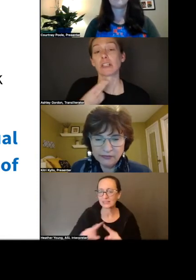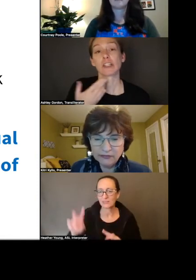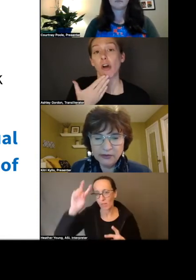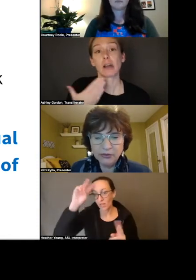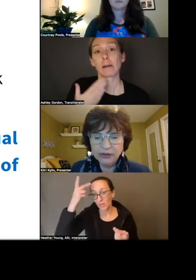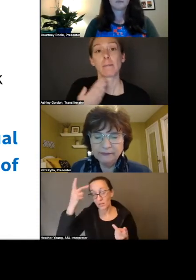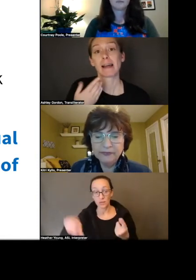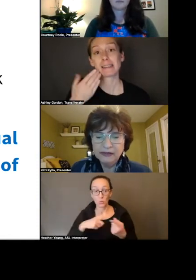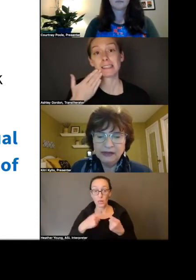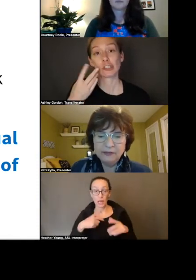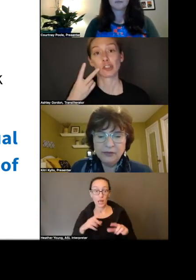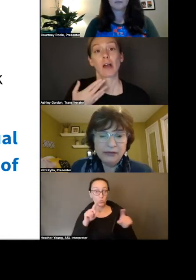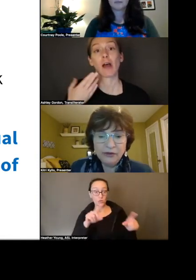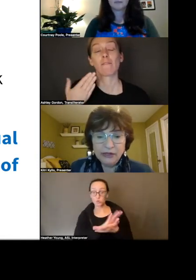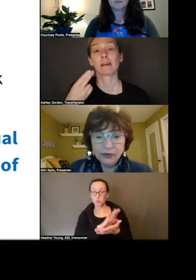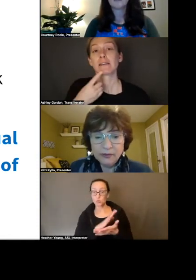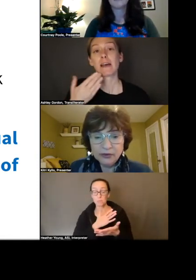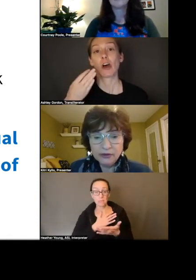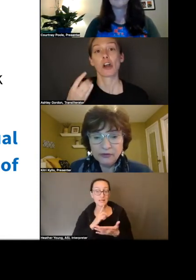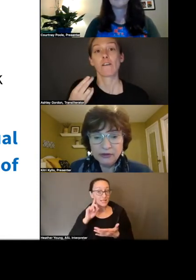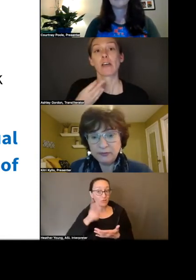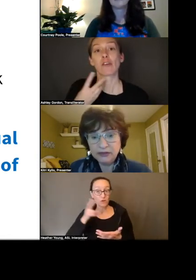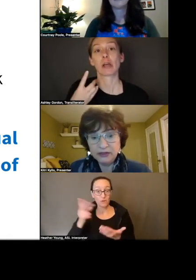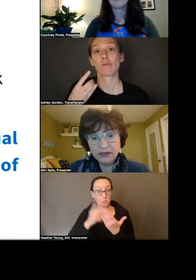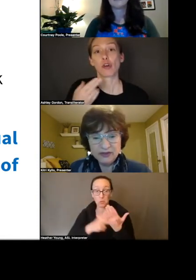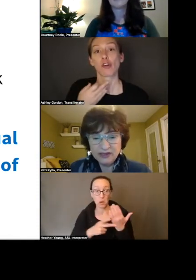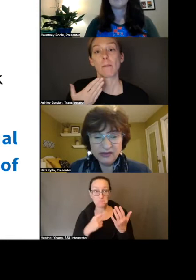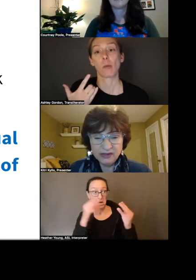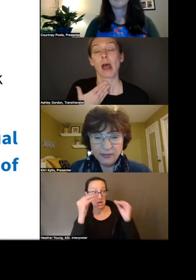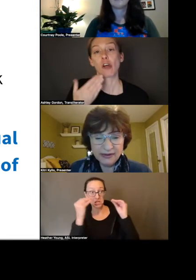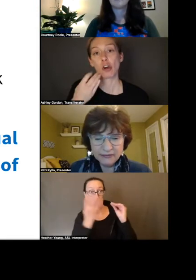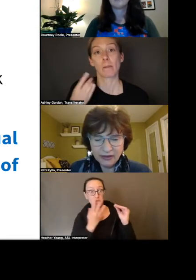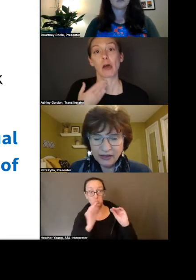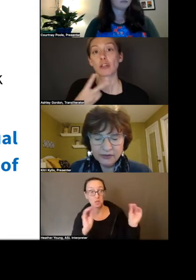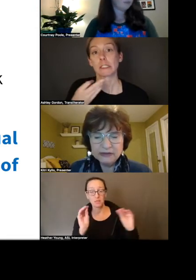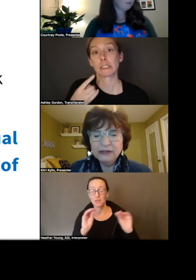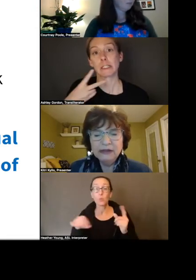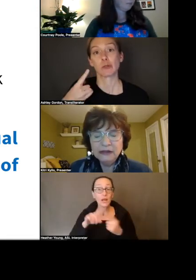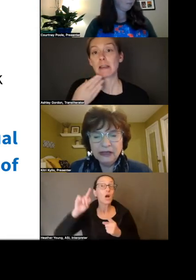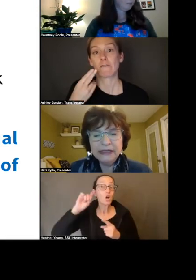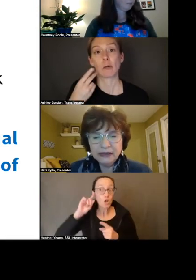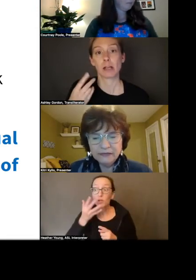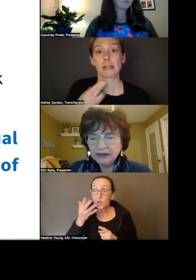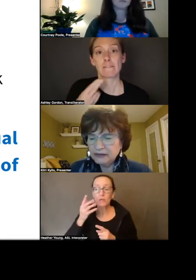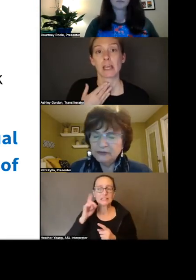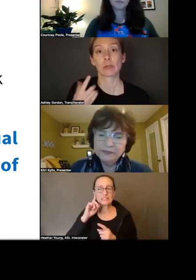and hard of hearing program. And whatever I heard about cued speech, it was never a positive thing. It was a negative thing, so.